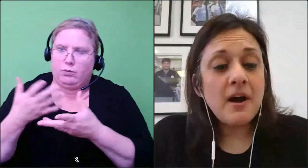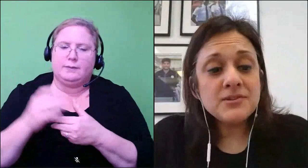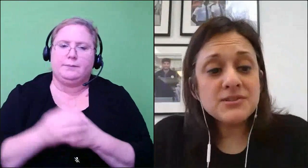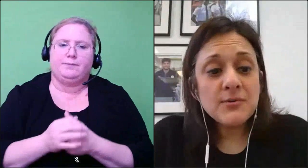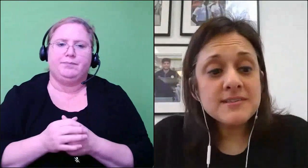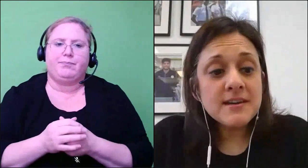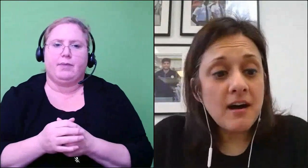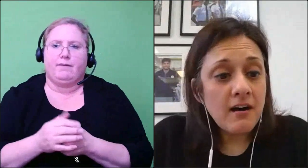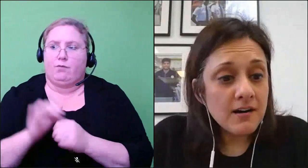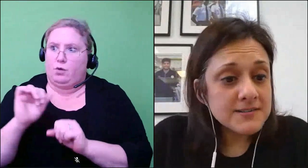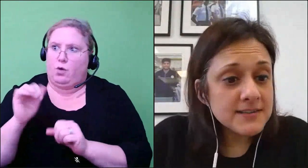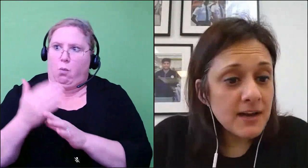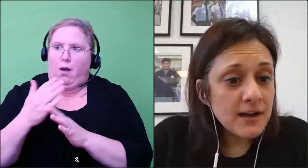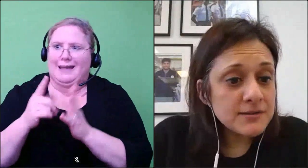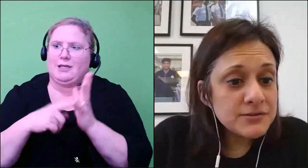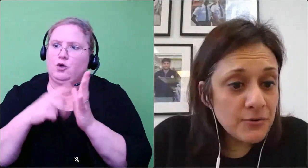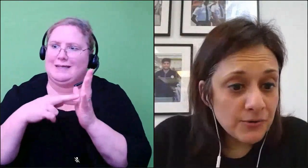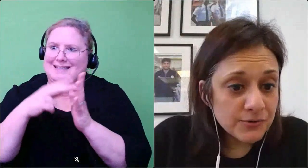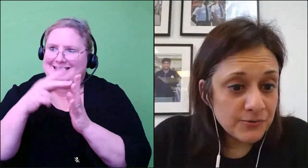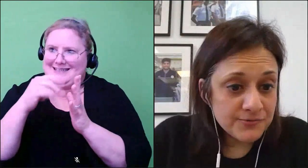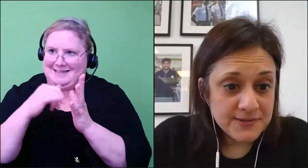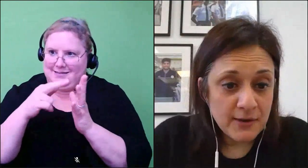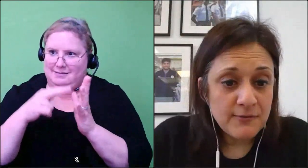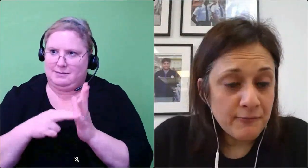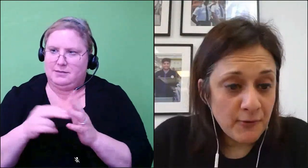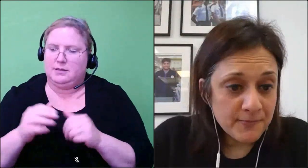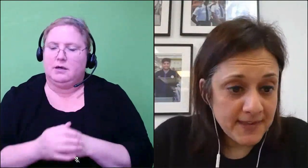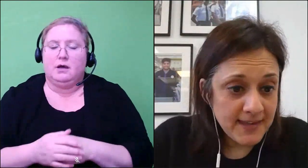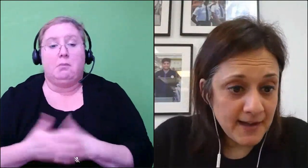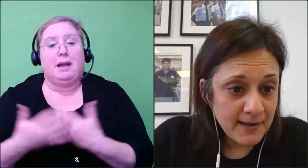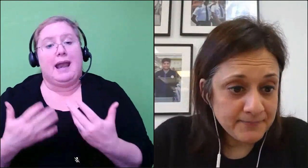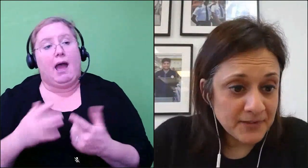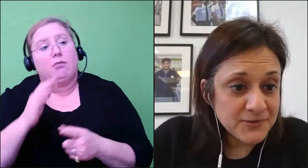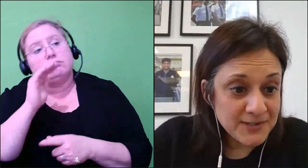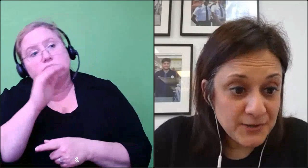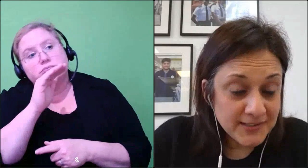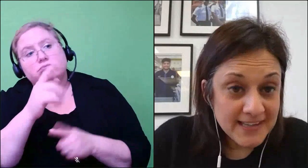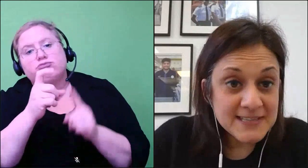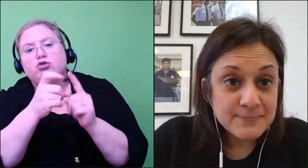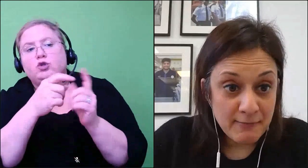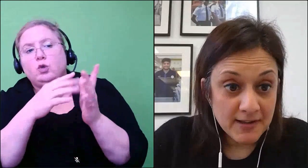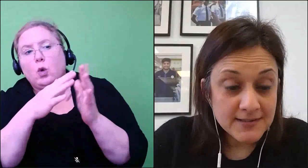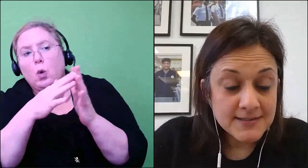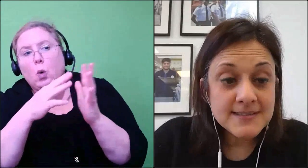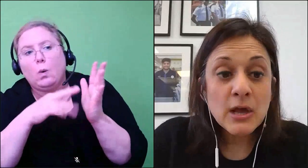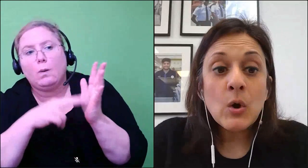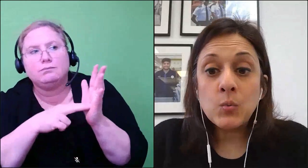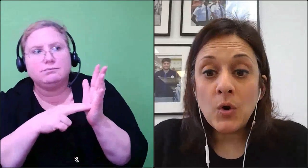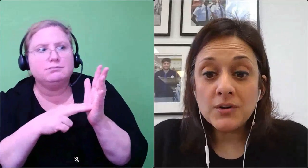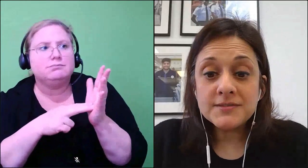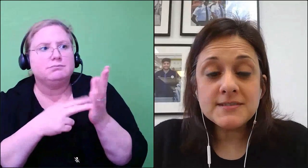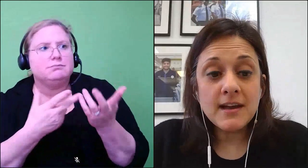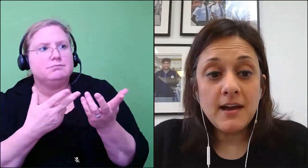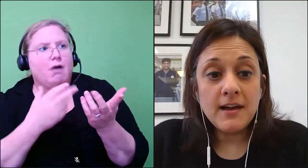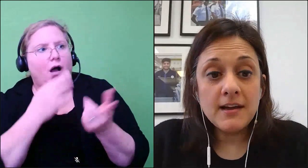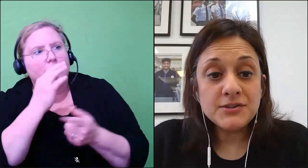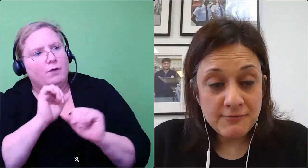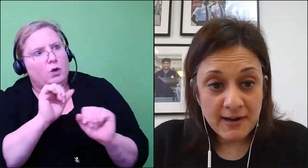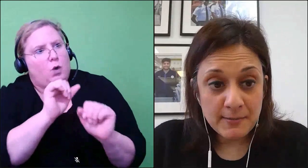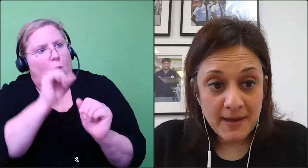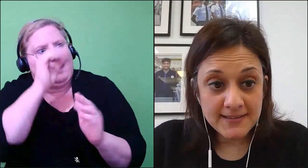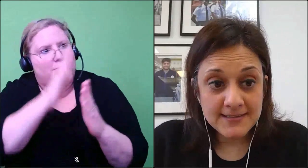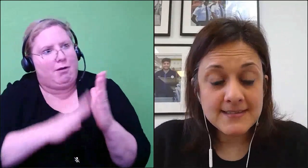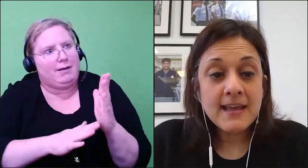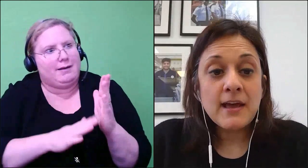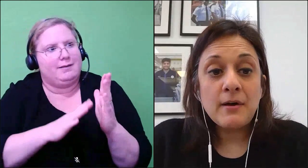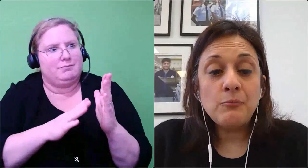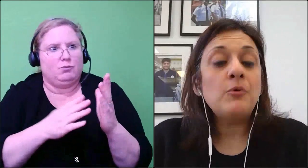I'm just going to ask Dawn also from the trade union experience what she recommends what